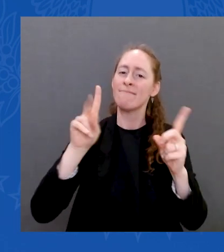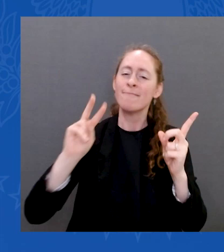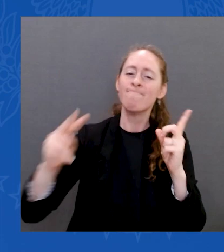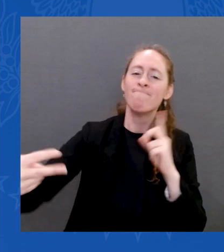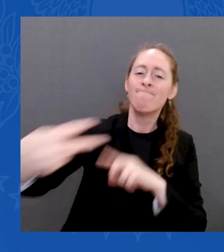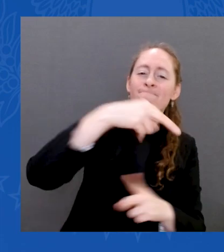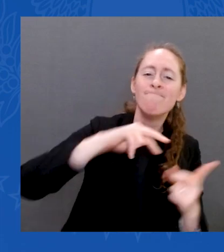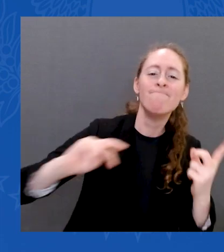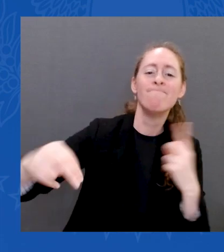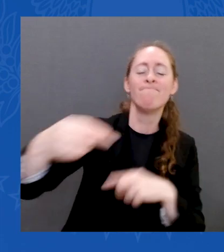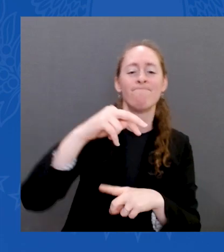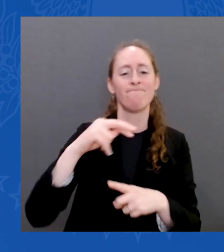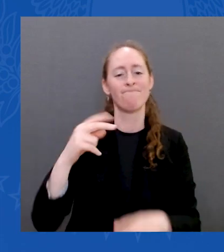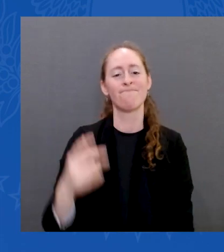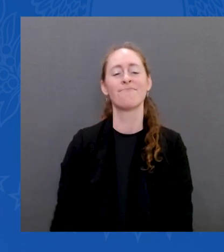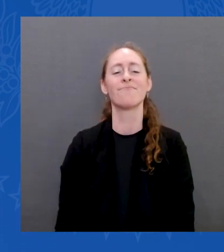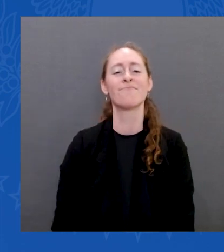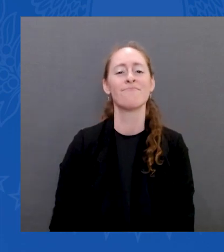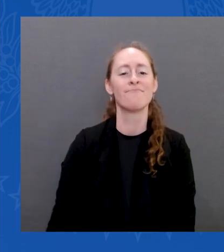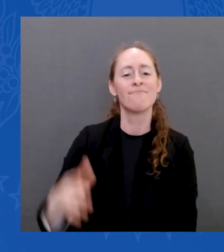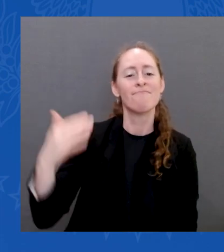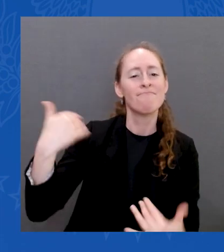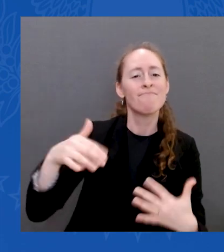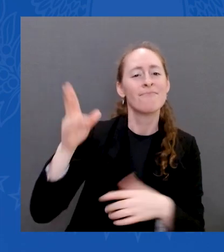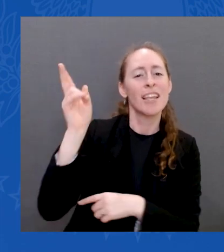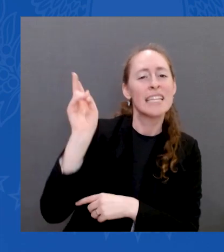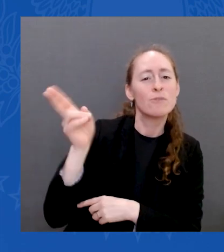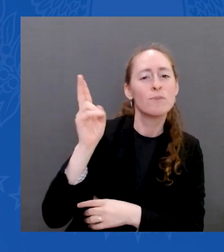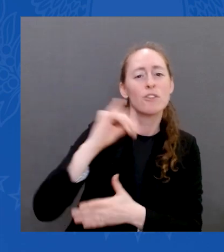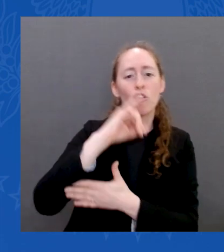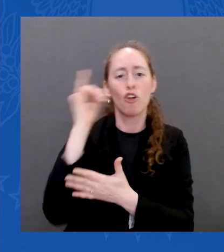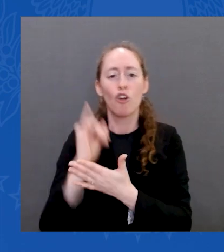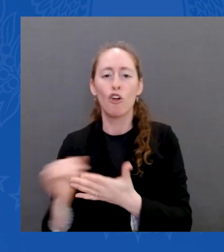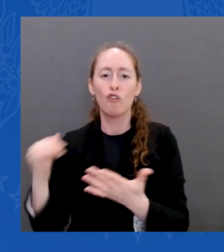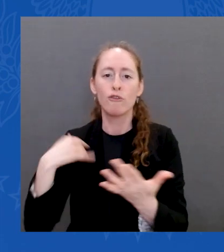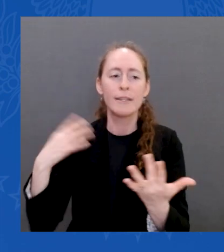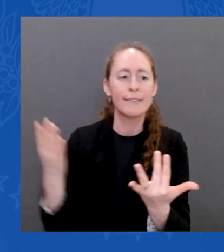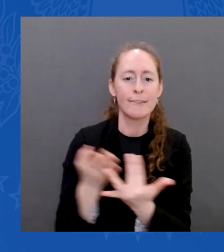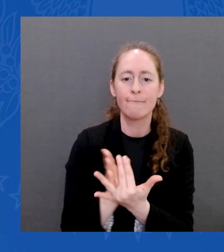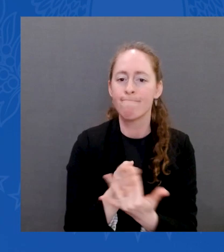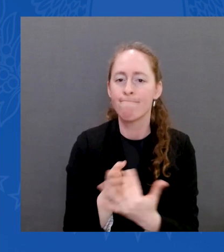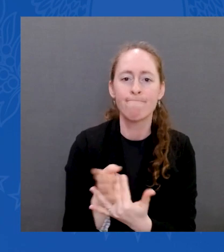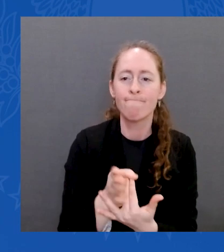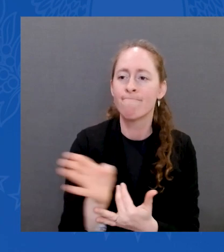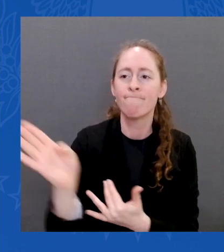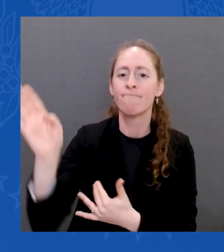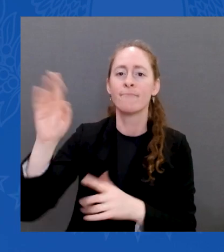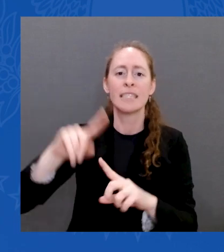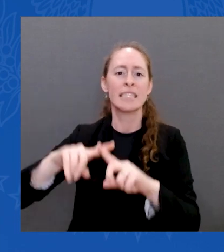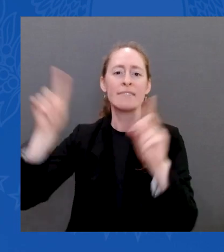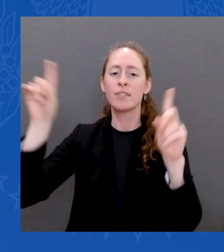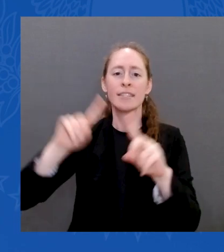to guide them through uncharted paths to change someone's life forever --